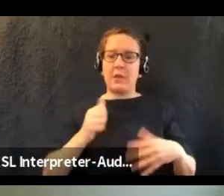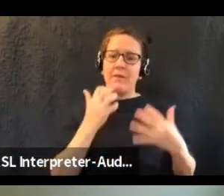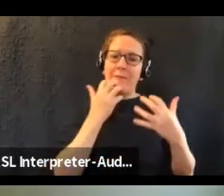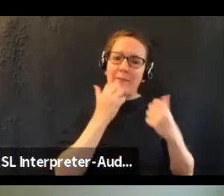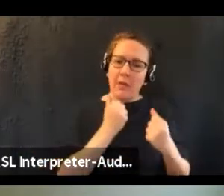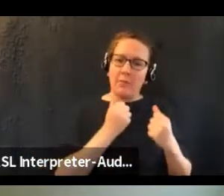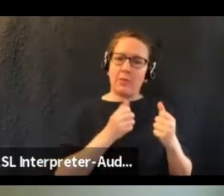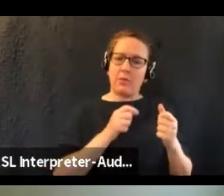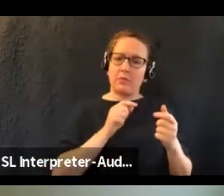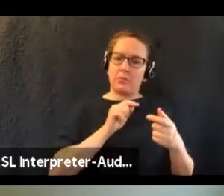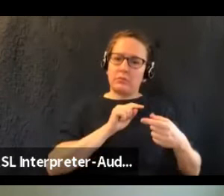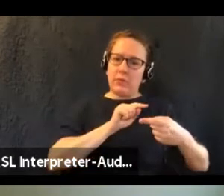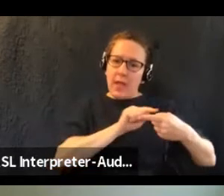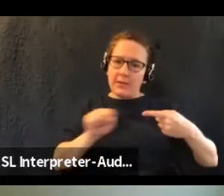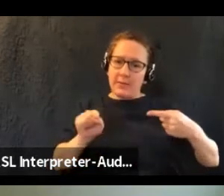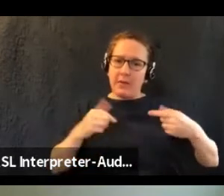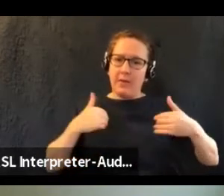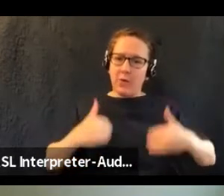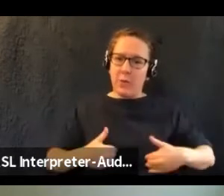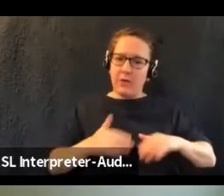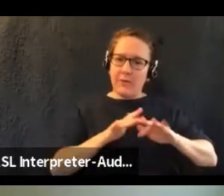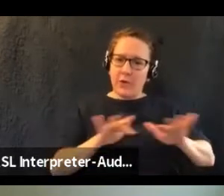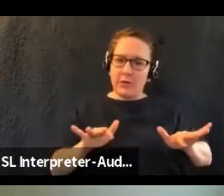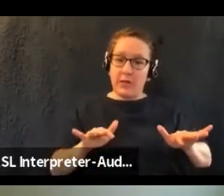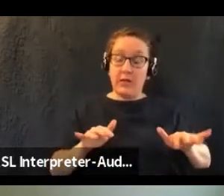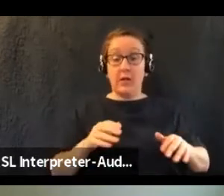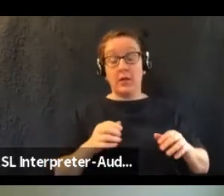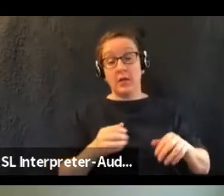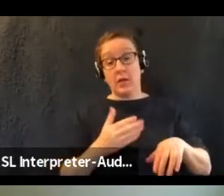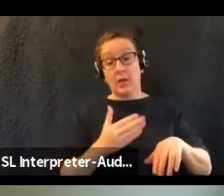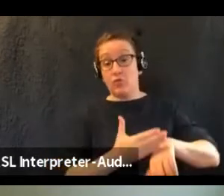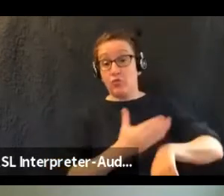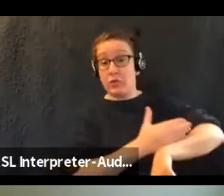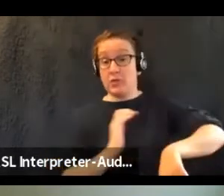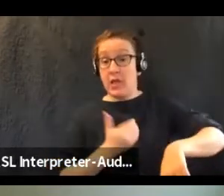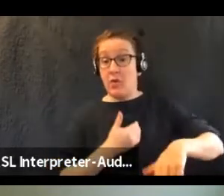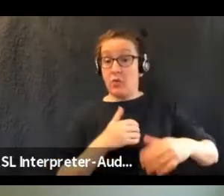of human diversity. Disability enriches our society.